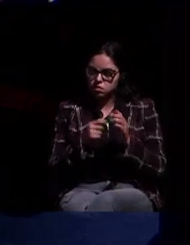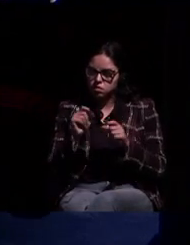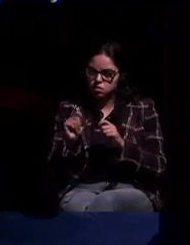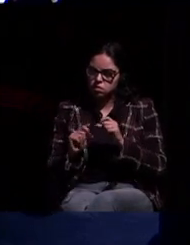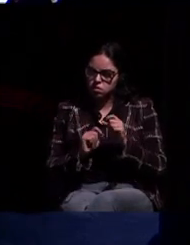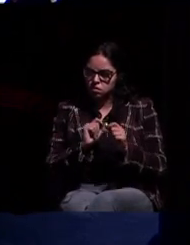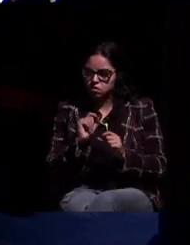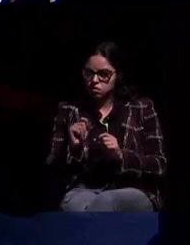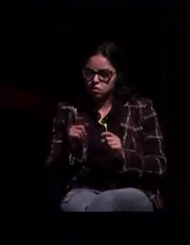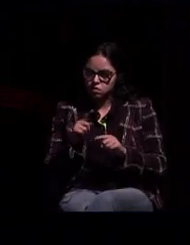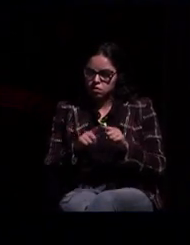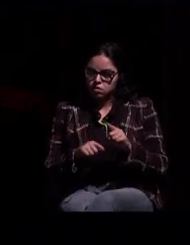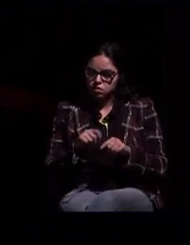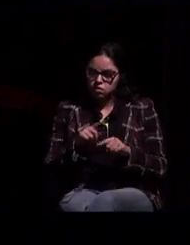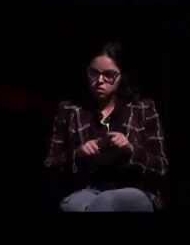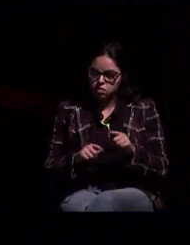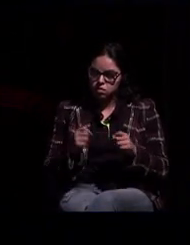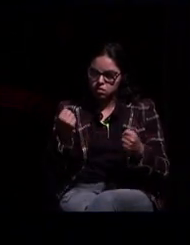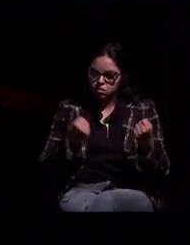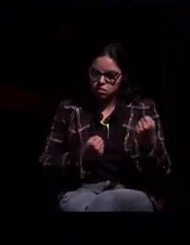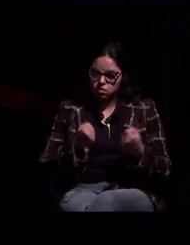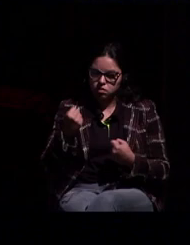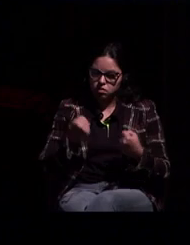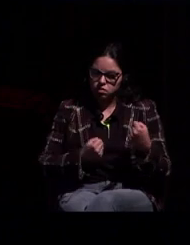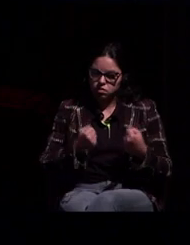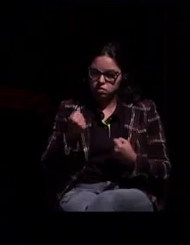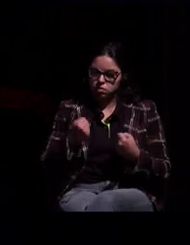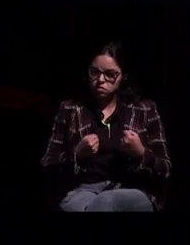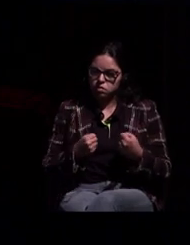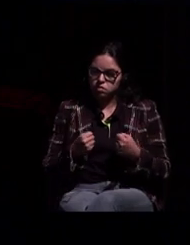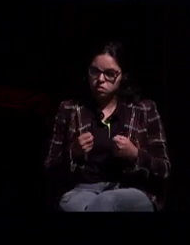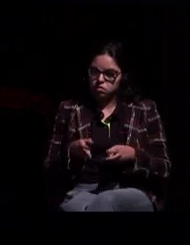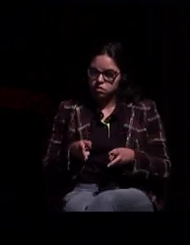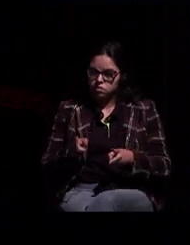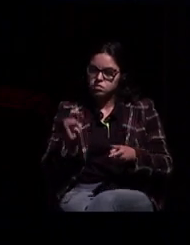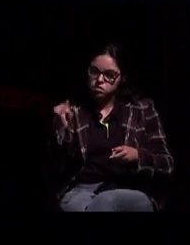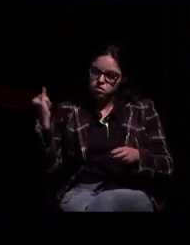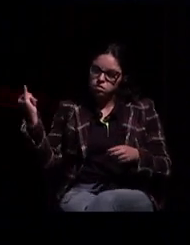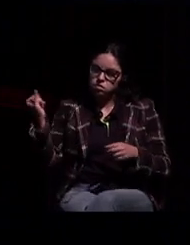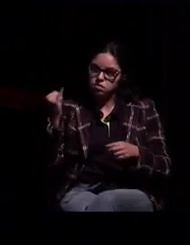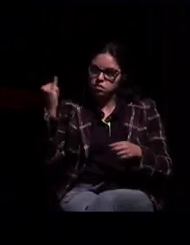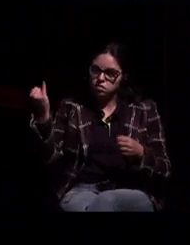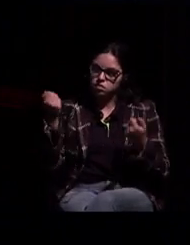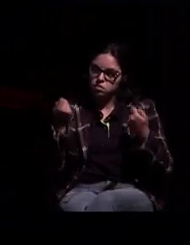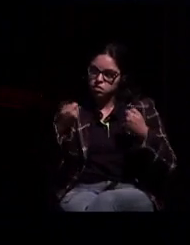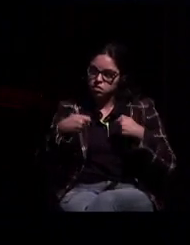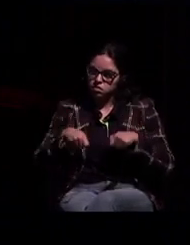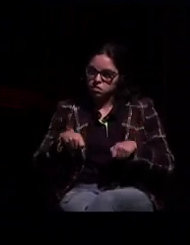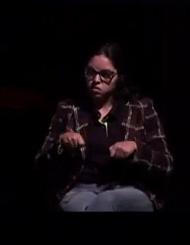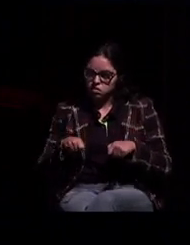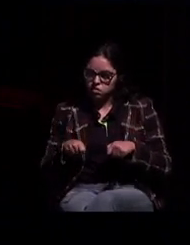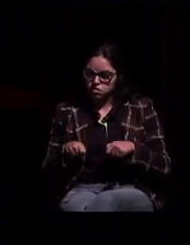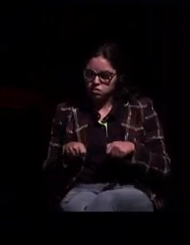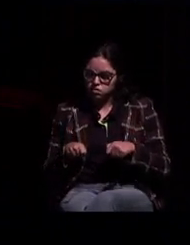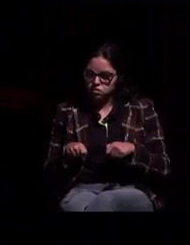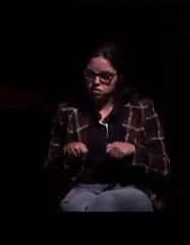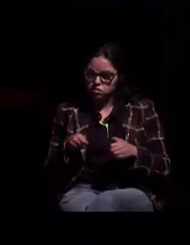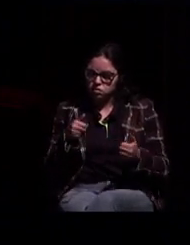producing cars for example. The territory matters. The territory needs to be near the target-markets,